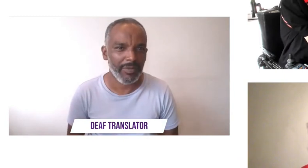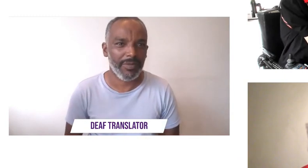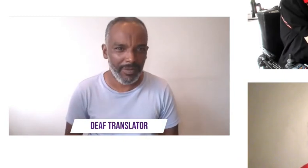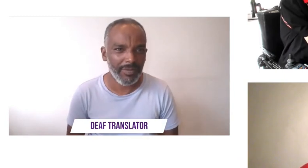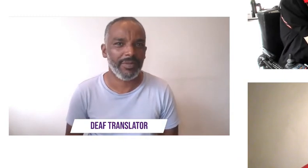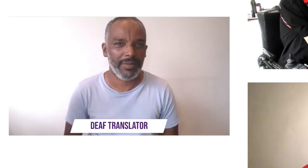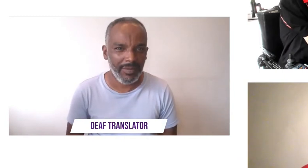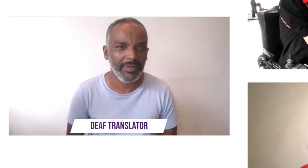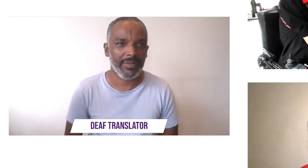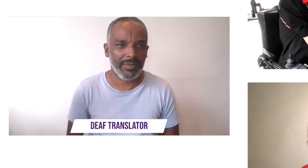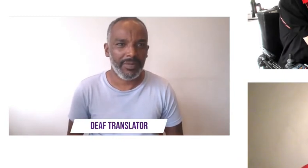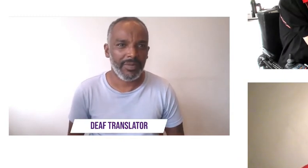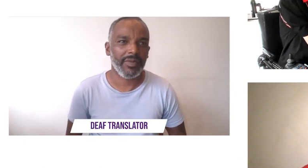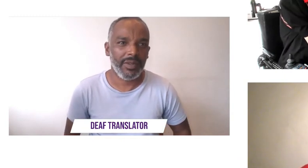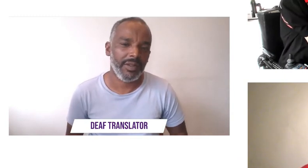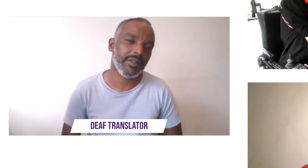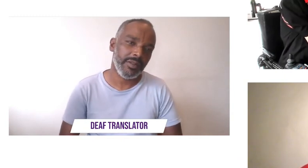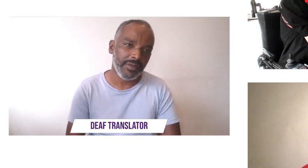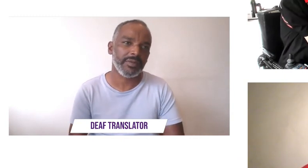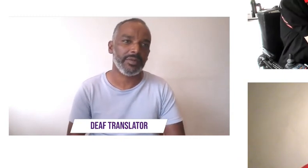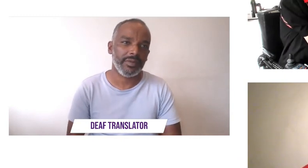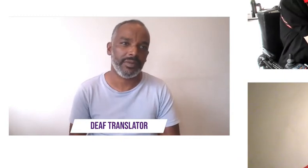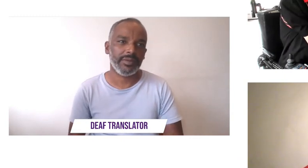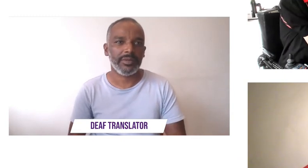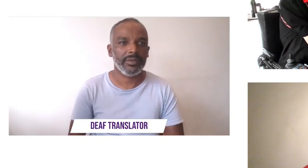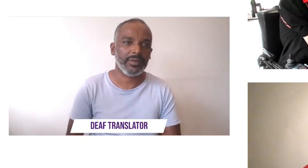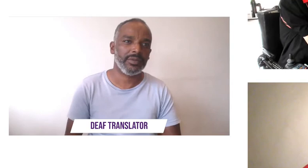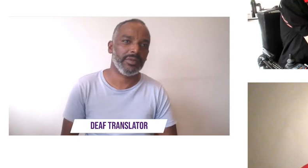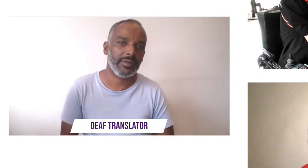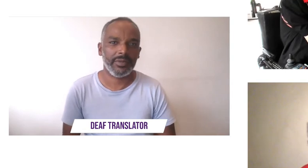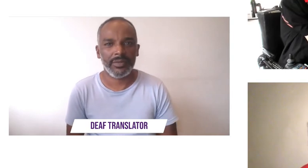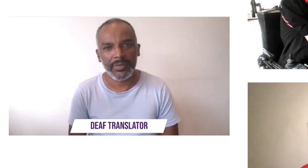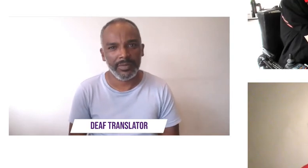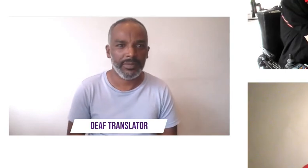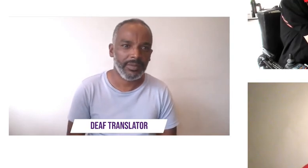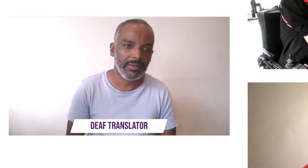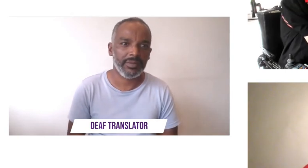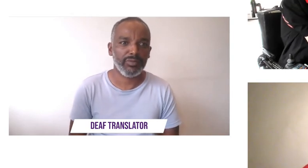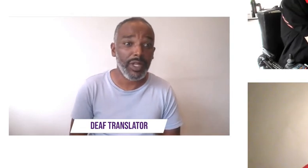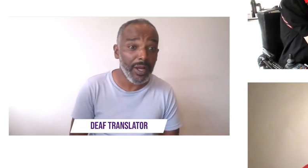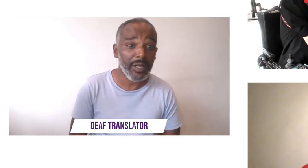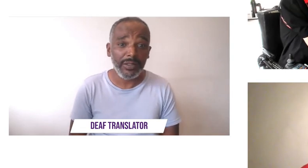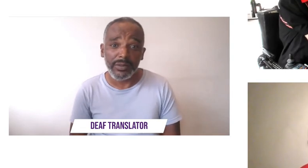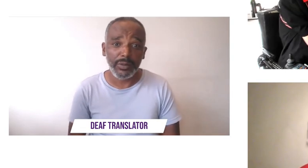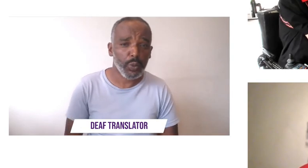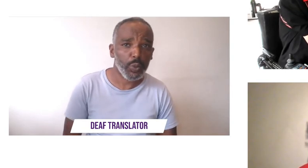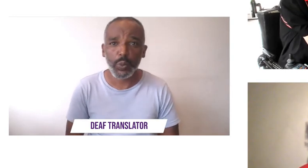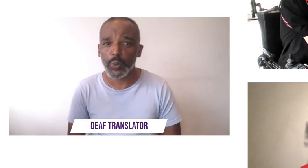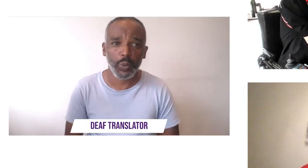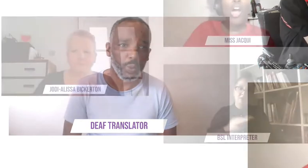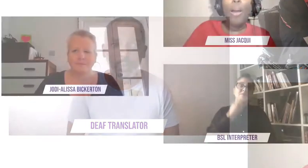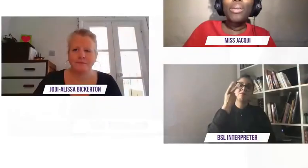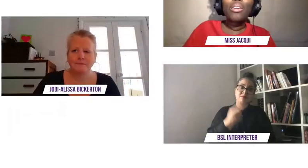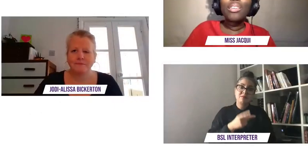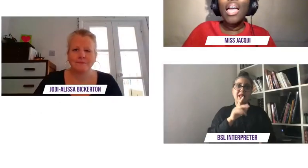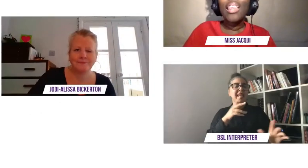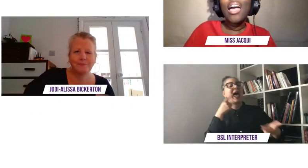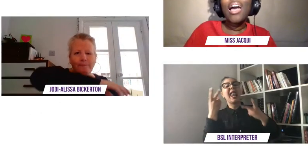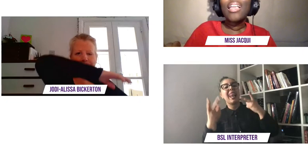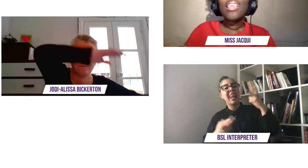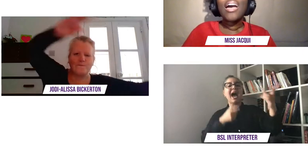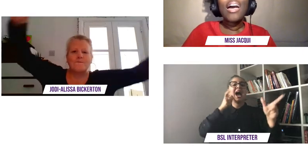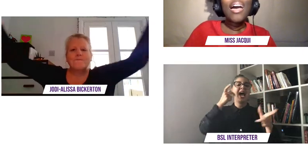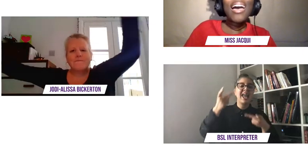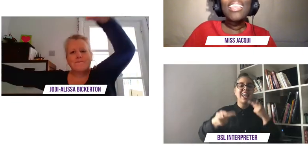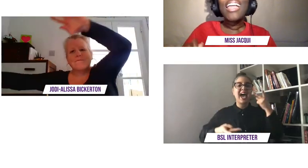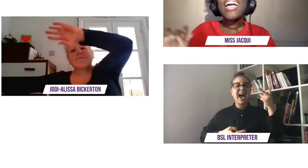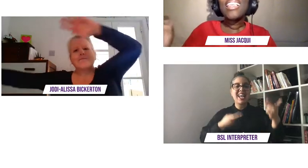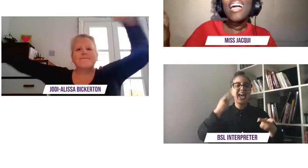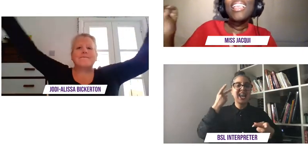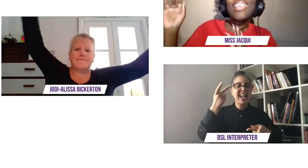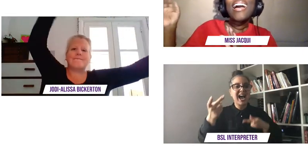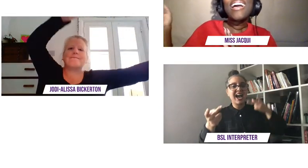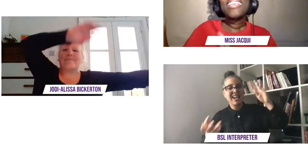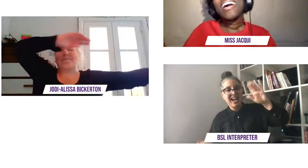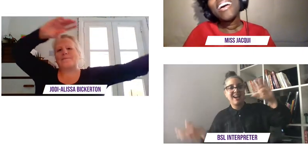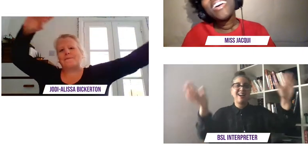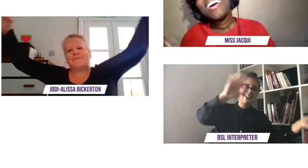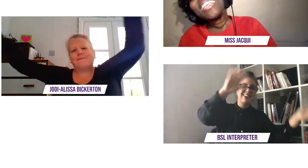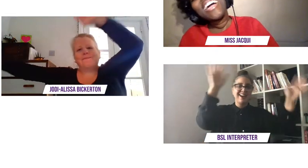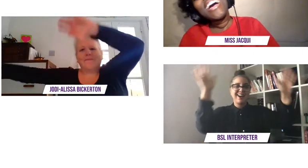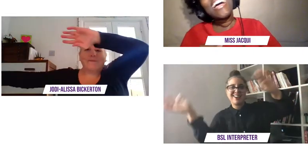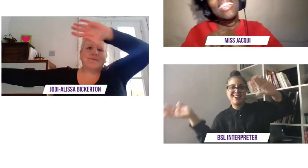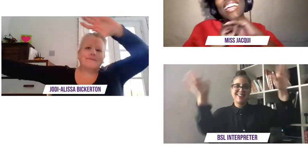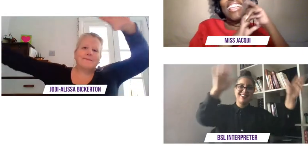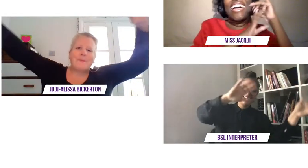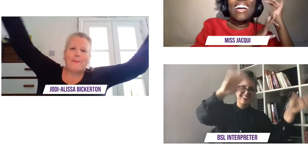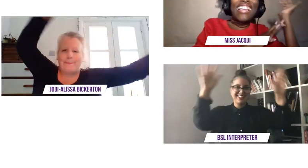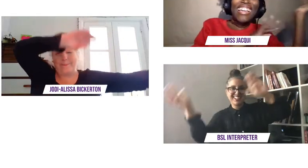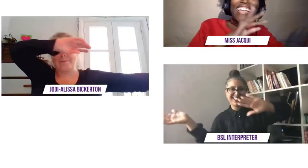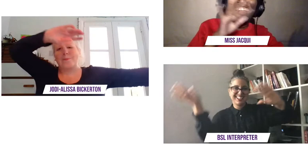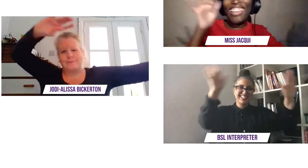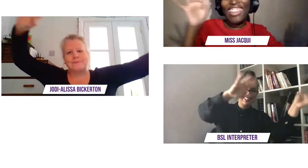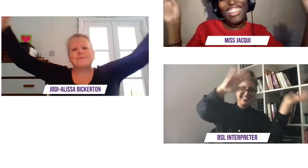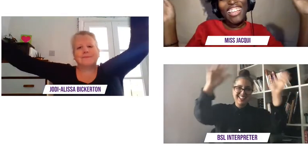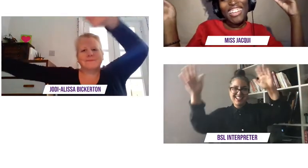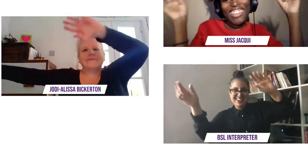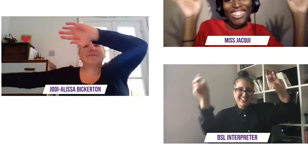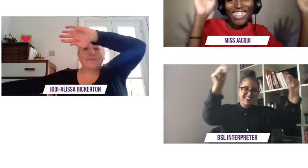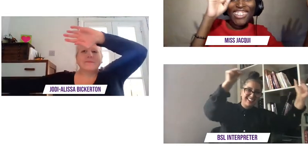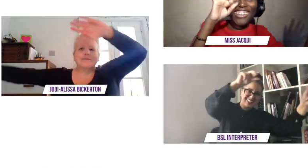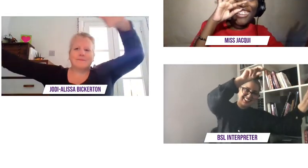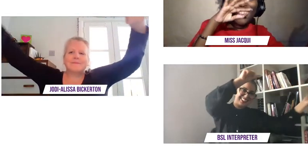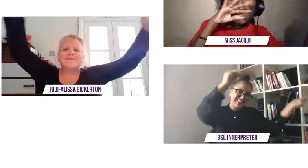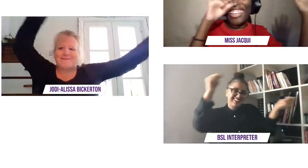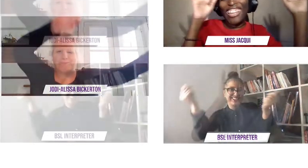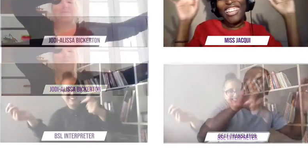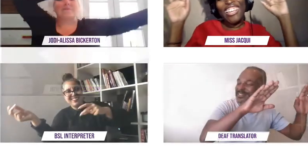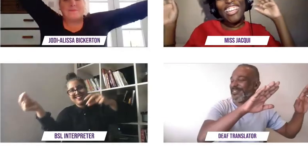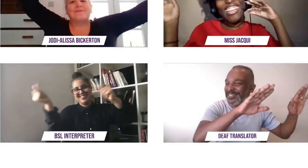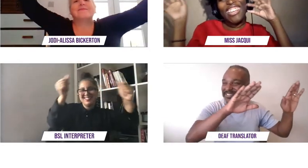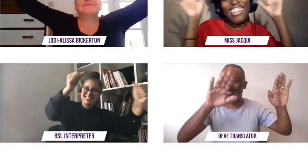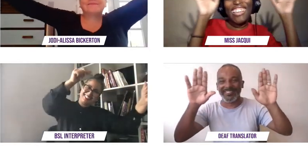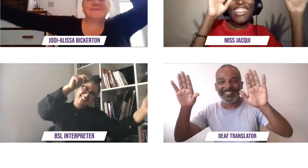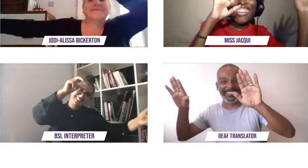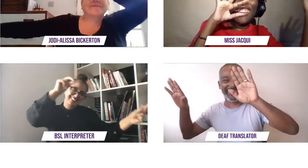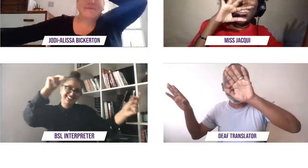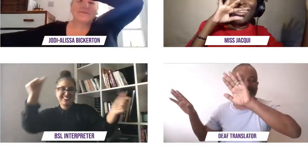people have more soul if it can't be right then it must be wrong can't be right then it must be wrong